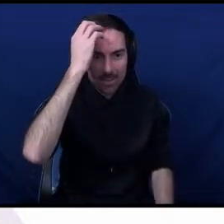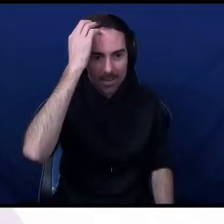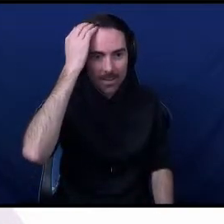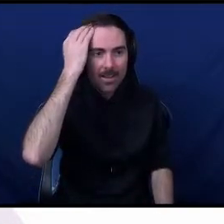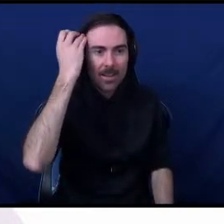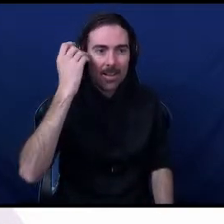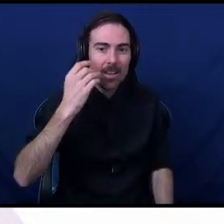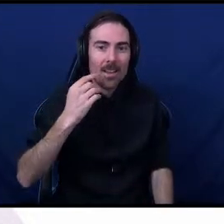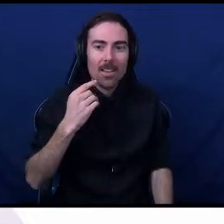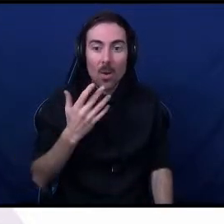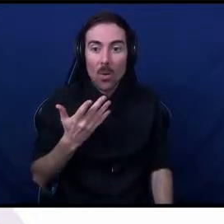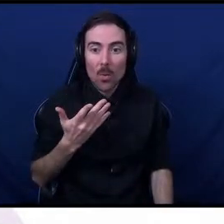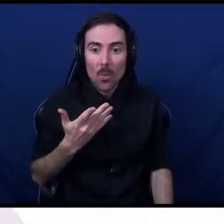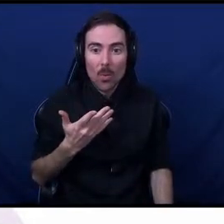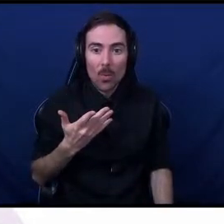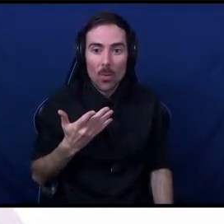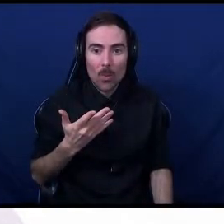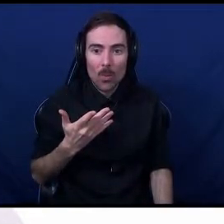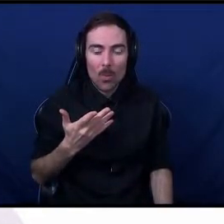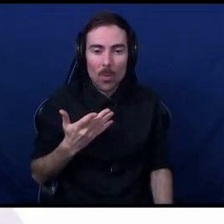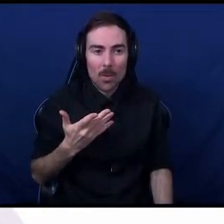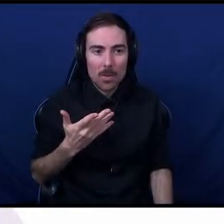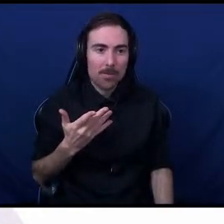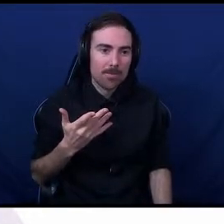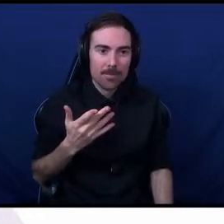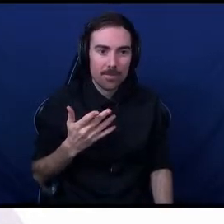And agendas initially that level of resistance and maybe real